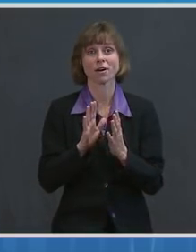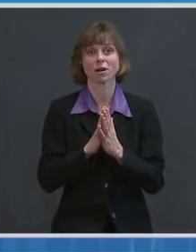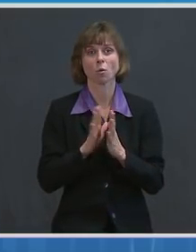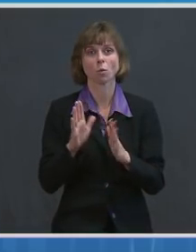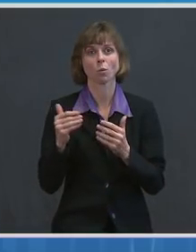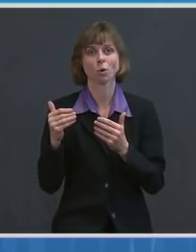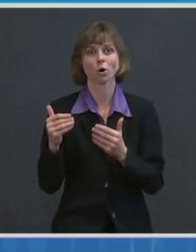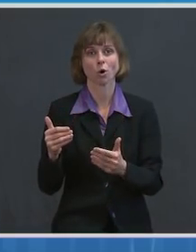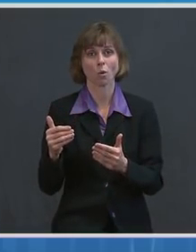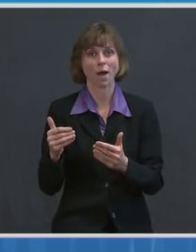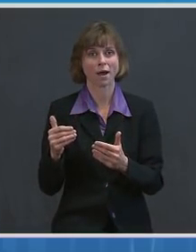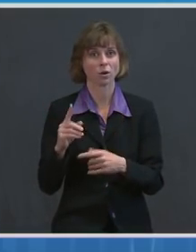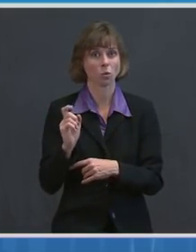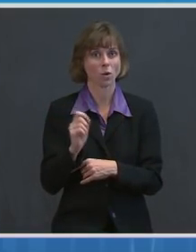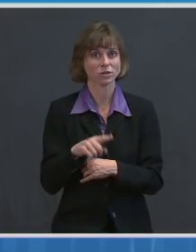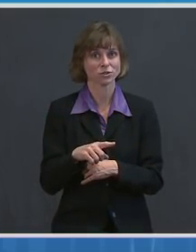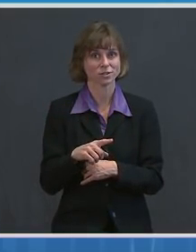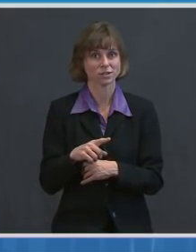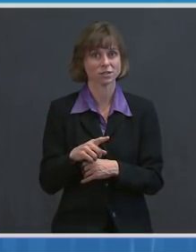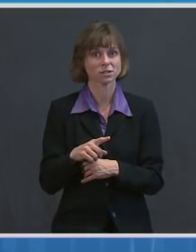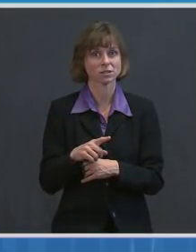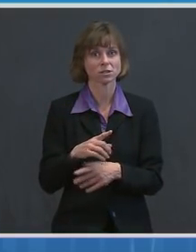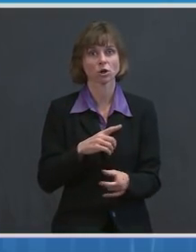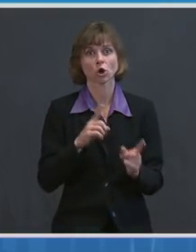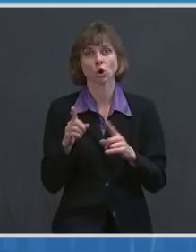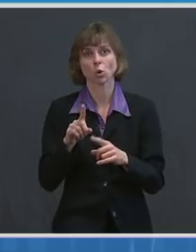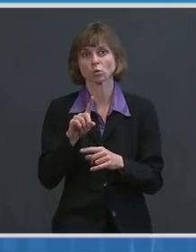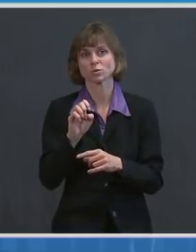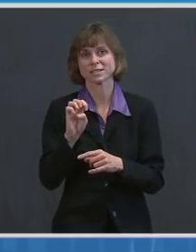we'll go to Zeke at AP.